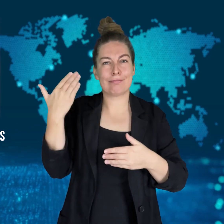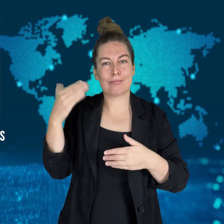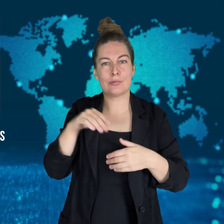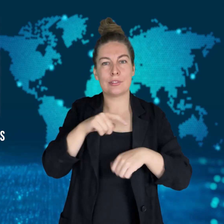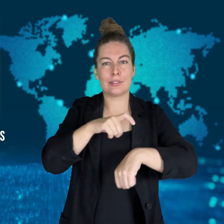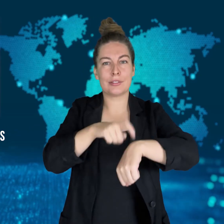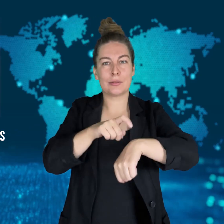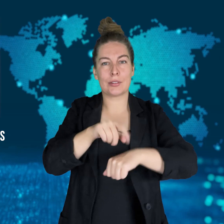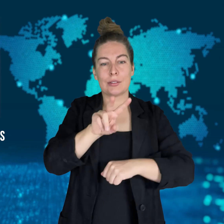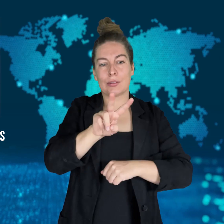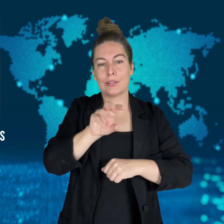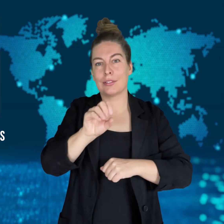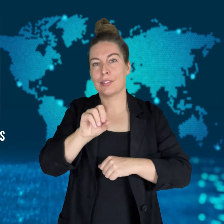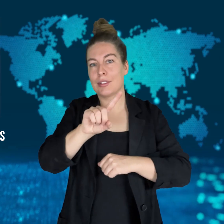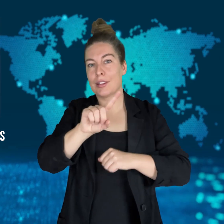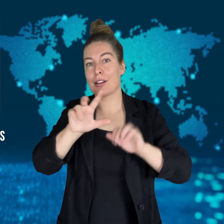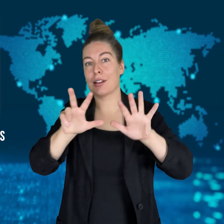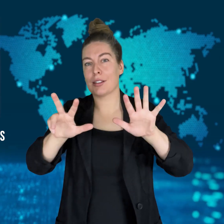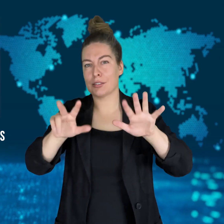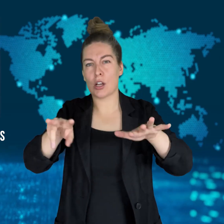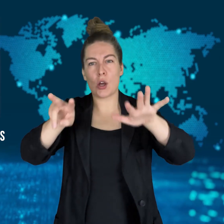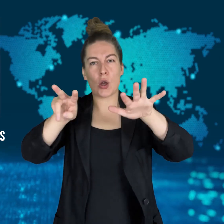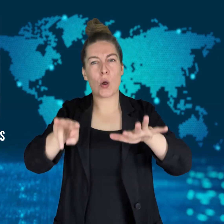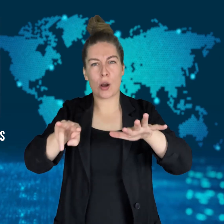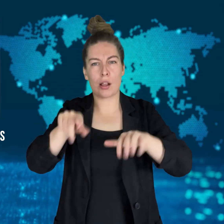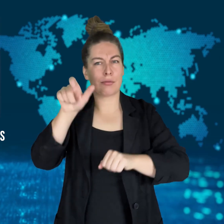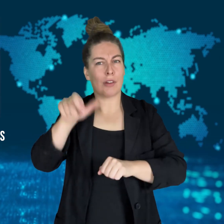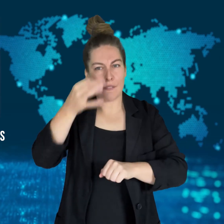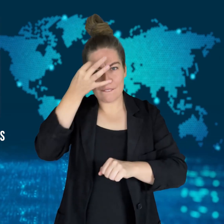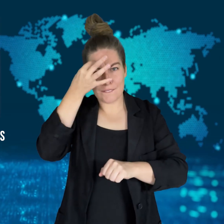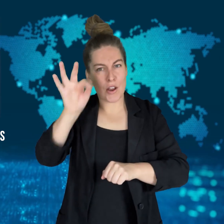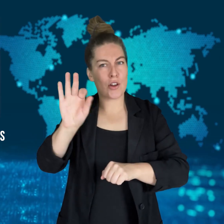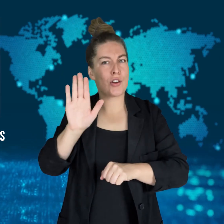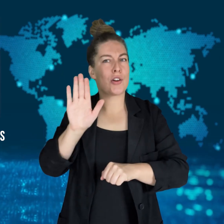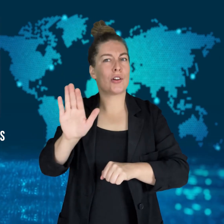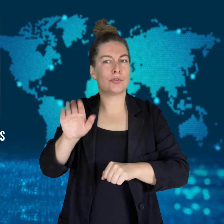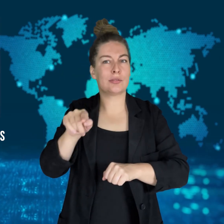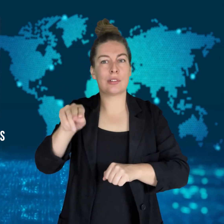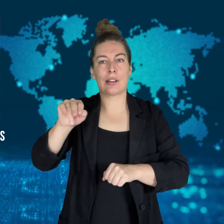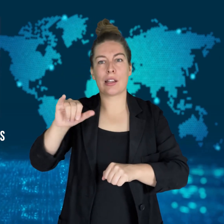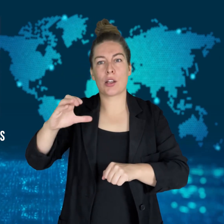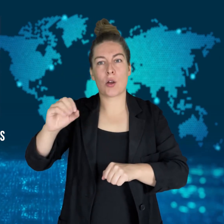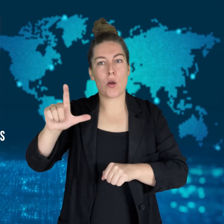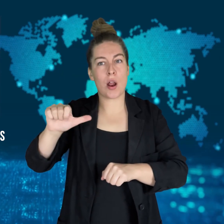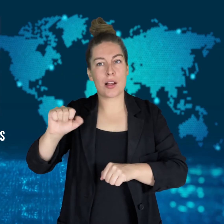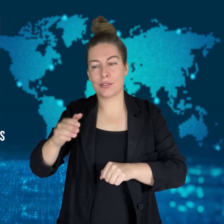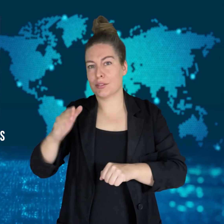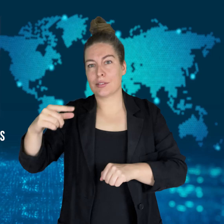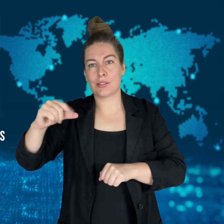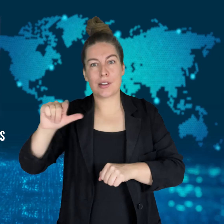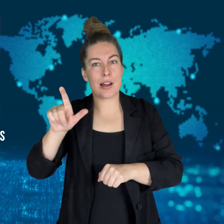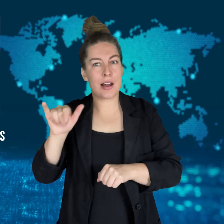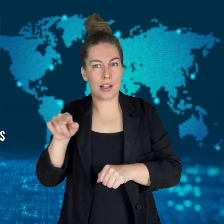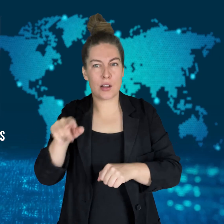Another skydiver's camera filmed the whole crash.